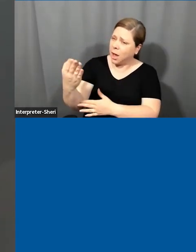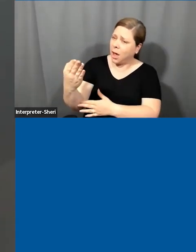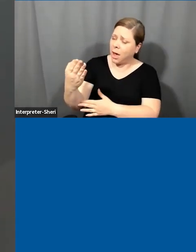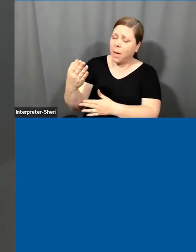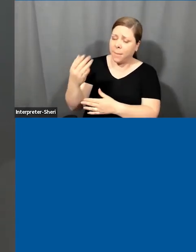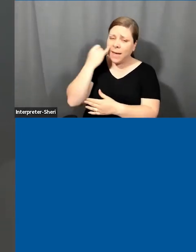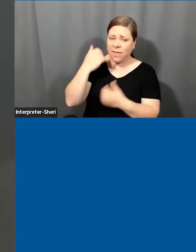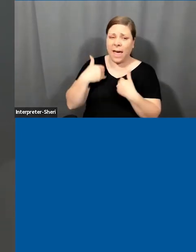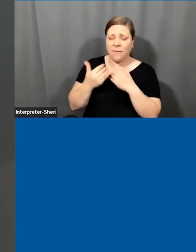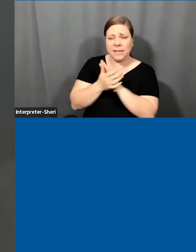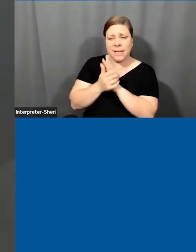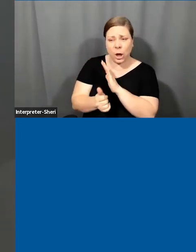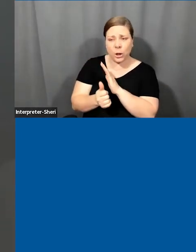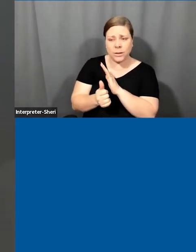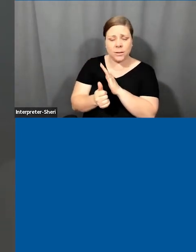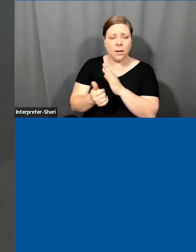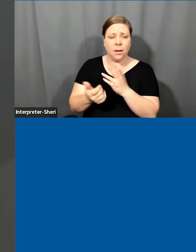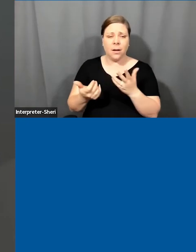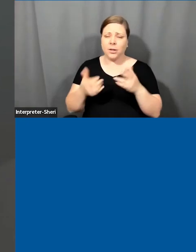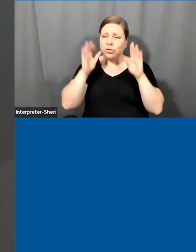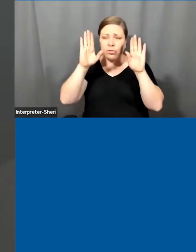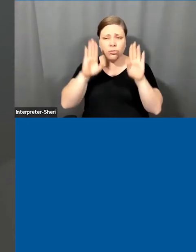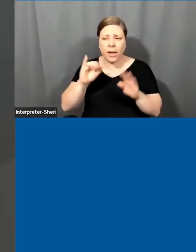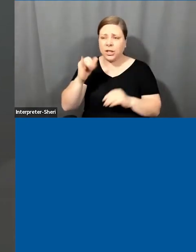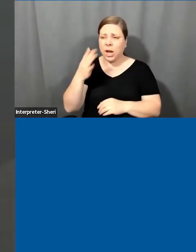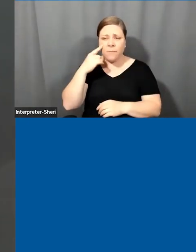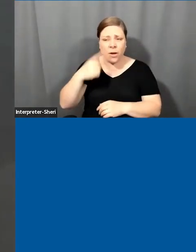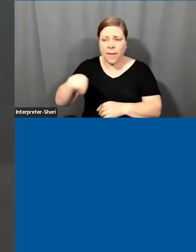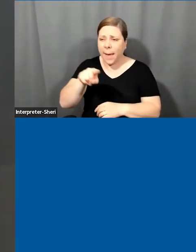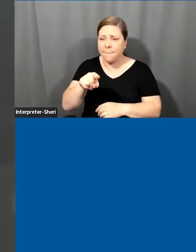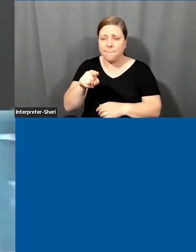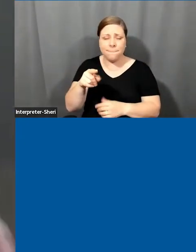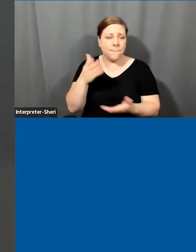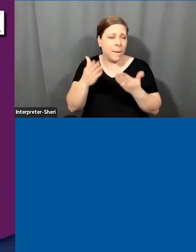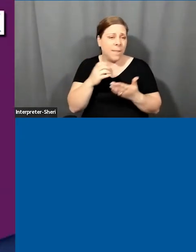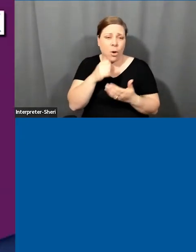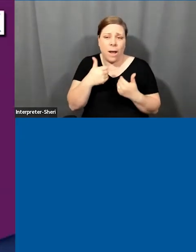it's a great job for somebody who might not otherwise have the ability to work. Oh, that's great.